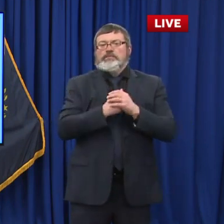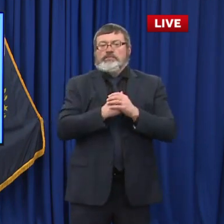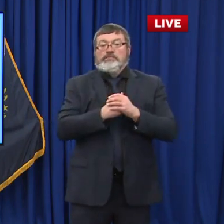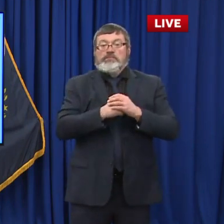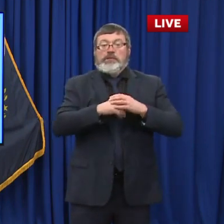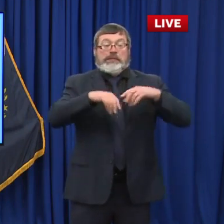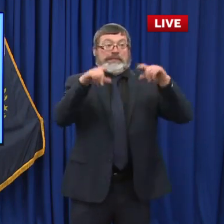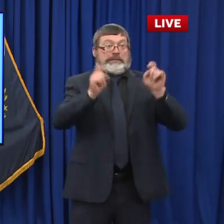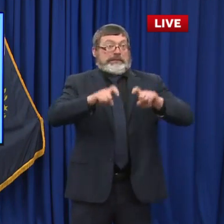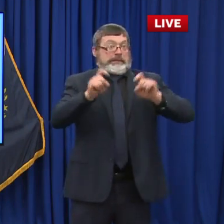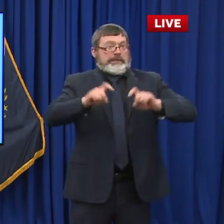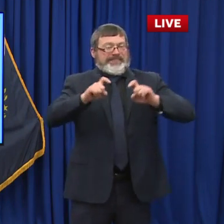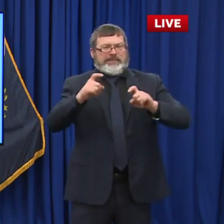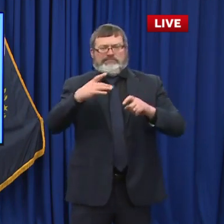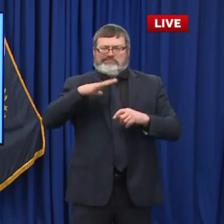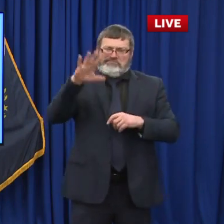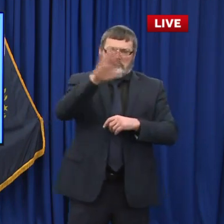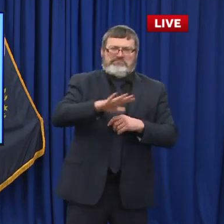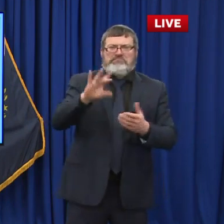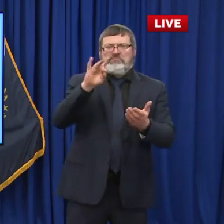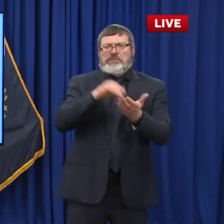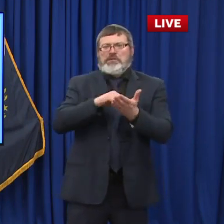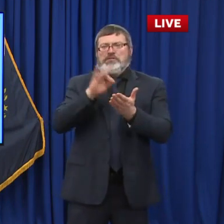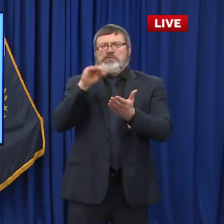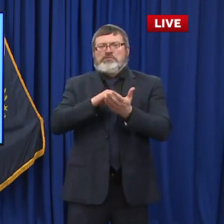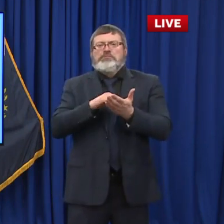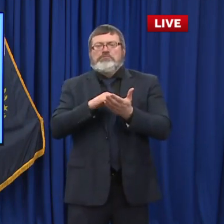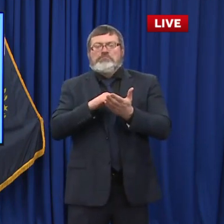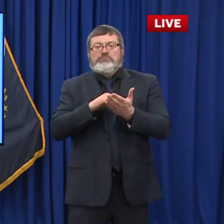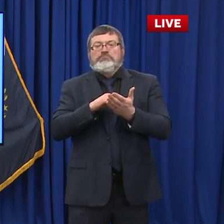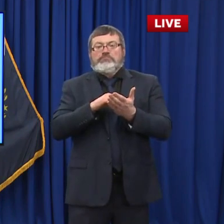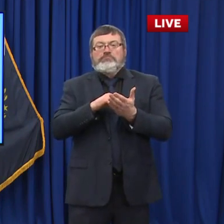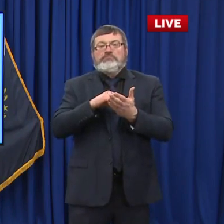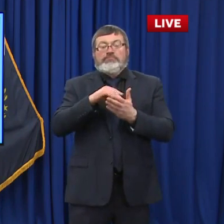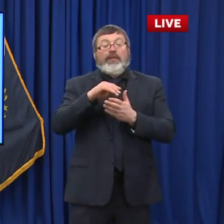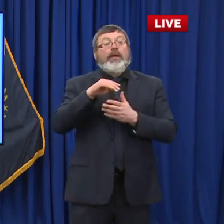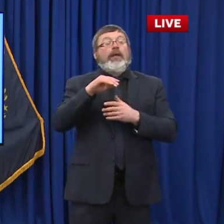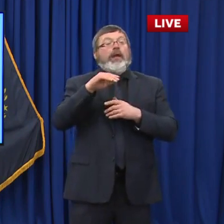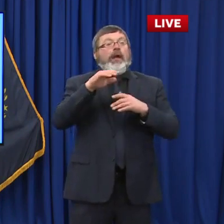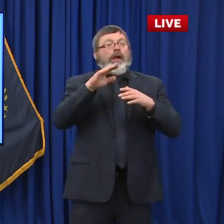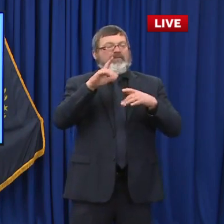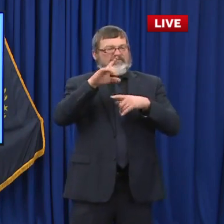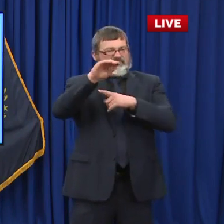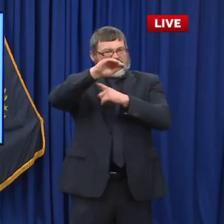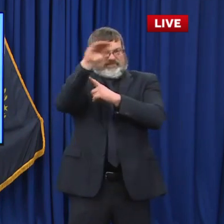ABOUT 9% OF PEOPLE BEING TESTED EACH DAY ARE TESTING POSITIVE.